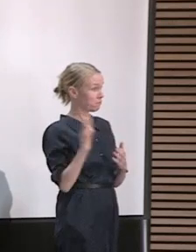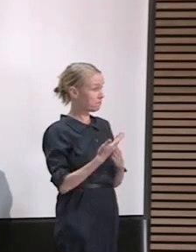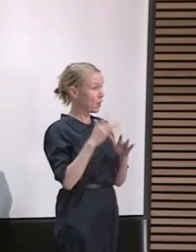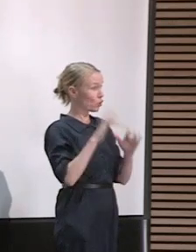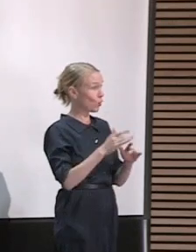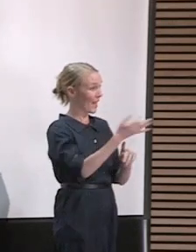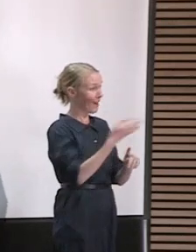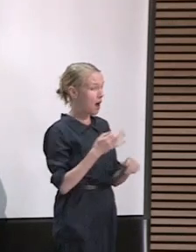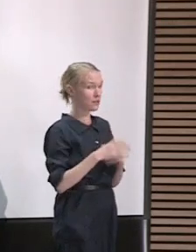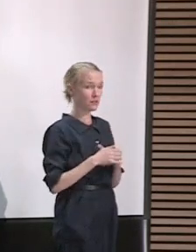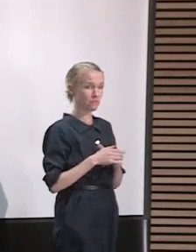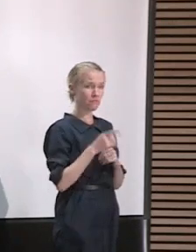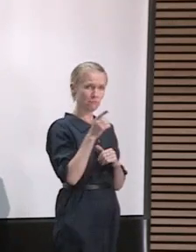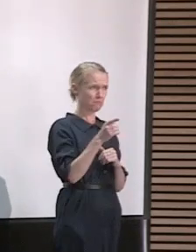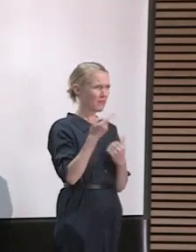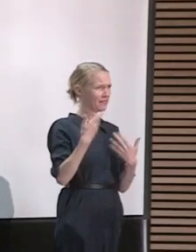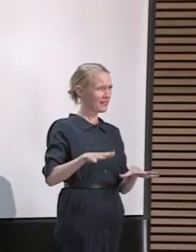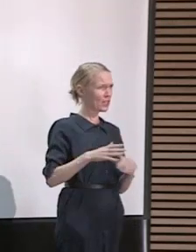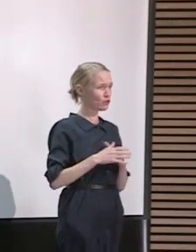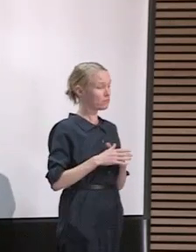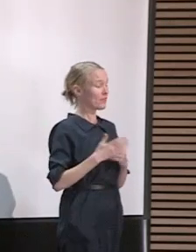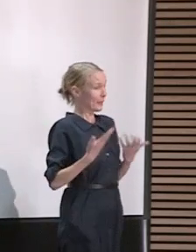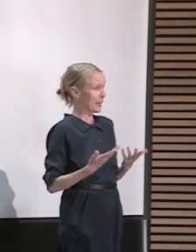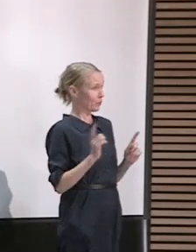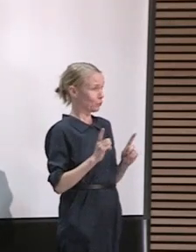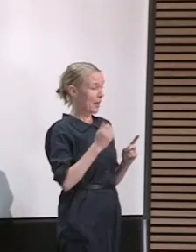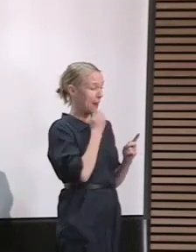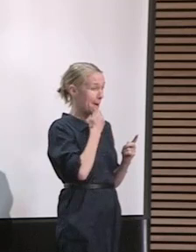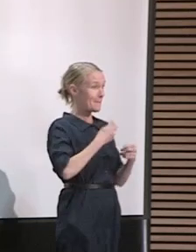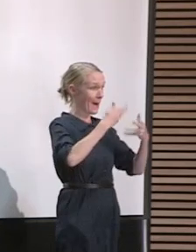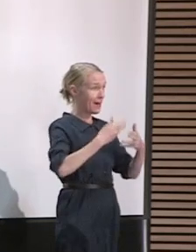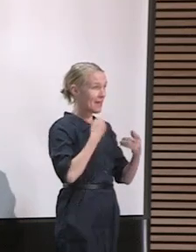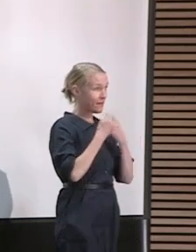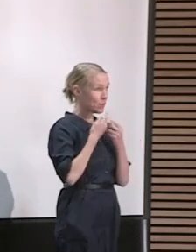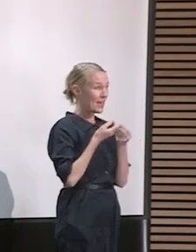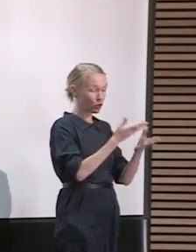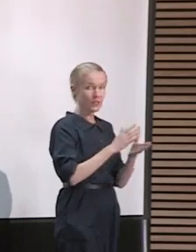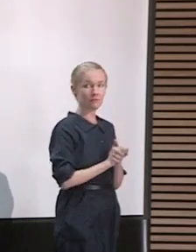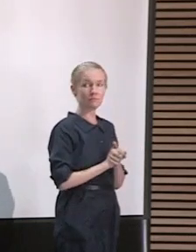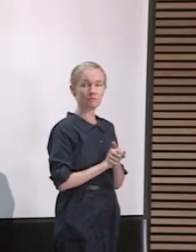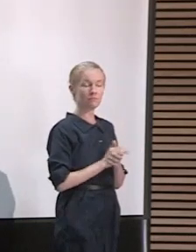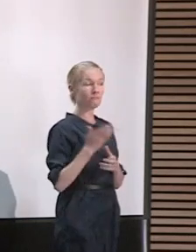about these numbers, I've got the exact numbers here. In those numbers, you can't